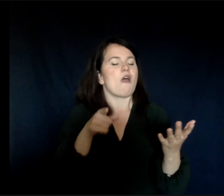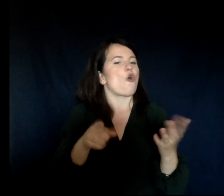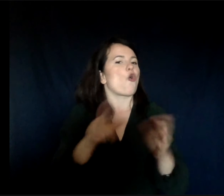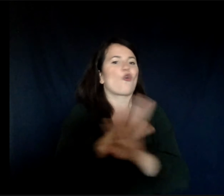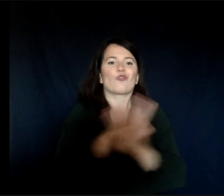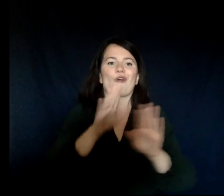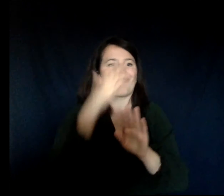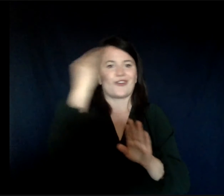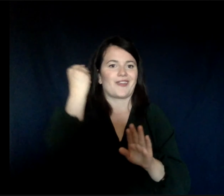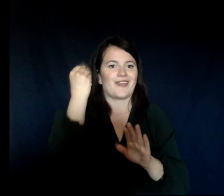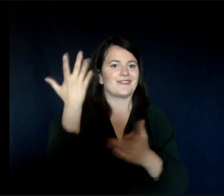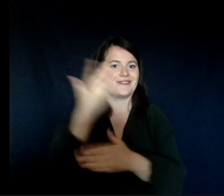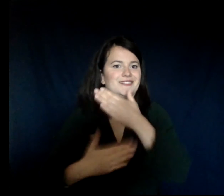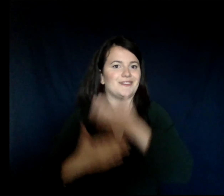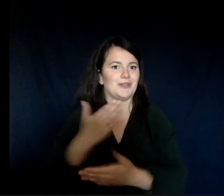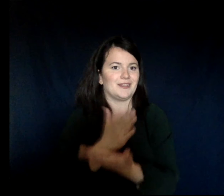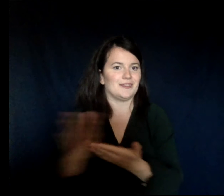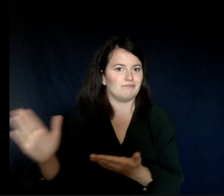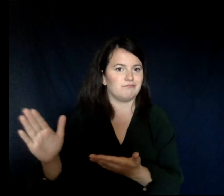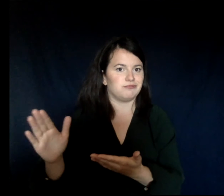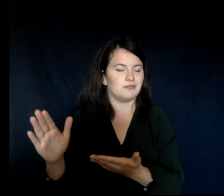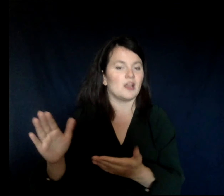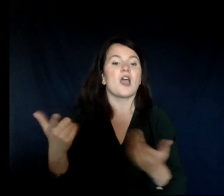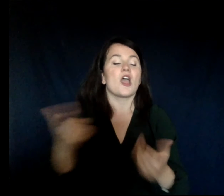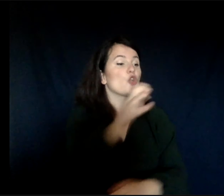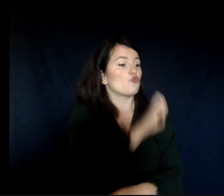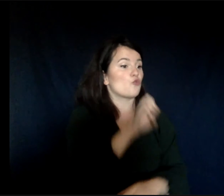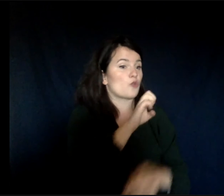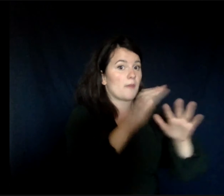The Parliament, the Social Economic Committee,